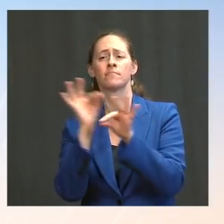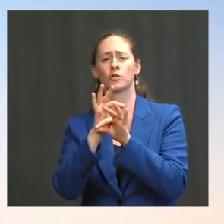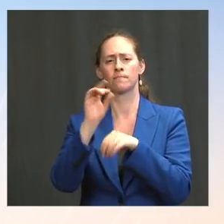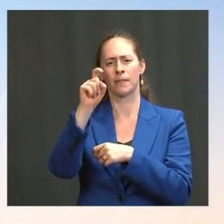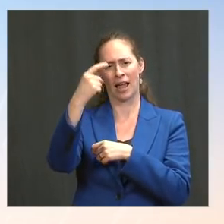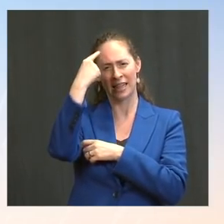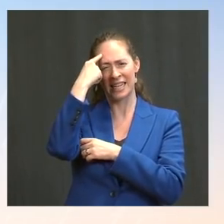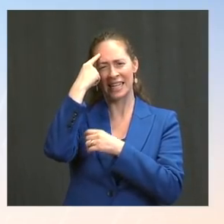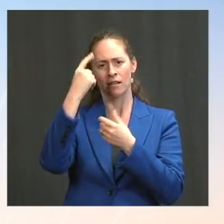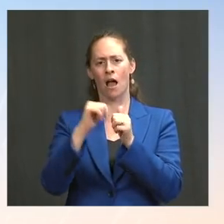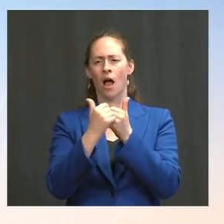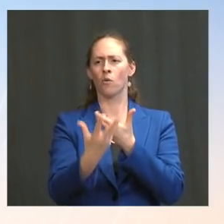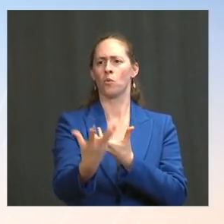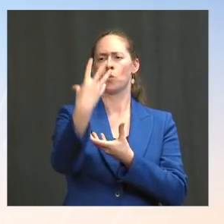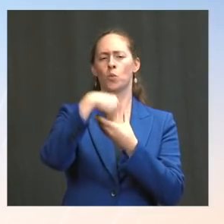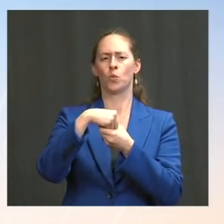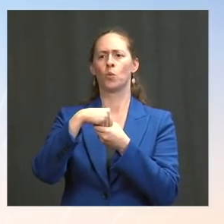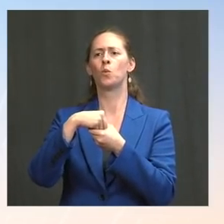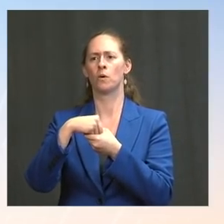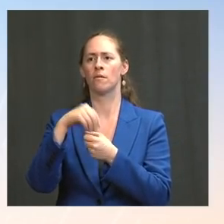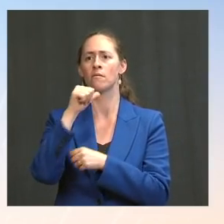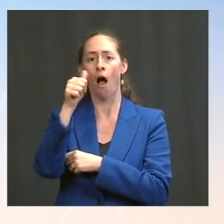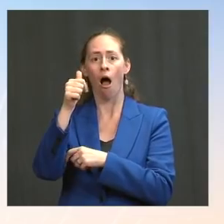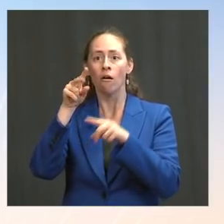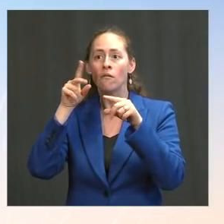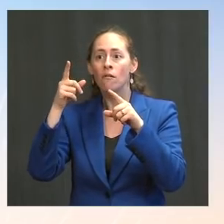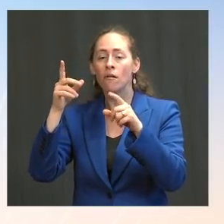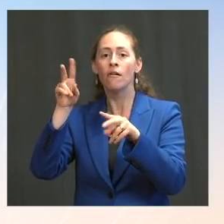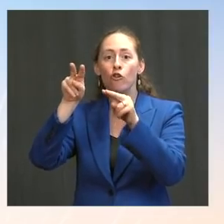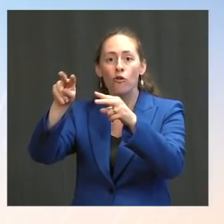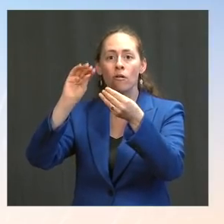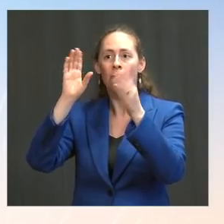and recognize that these persistent barriers